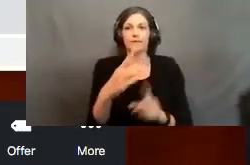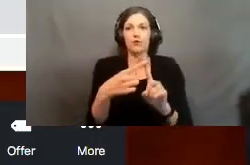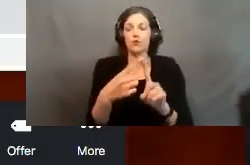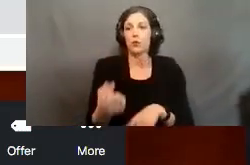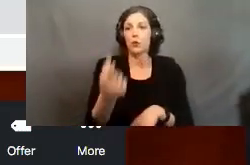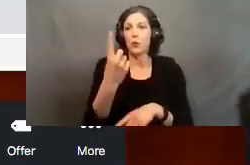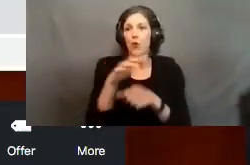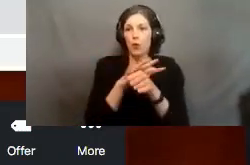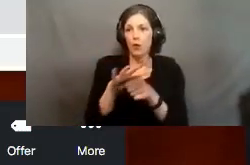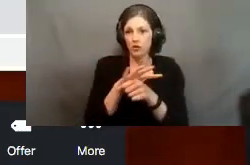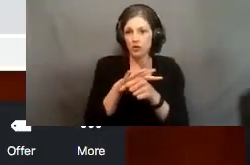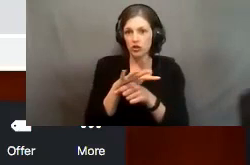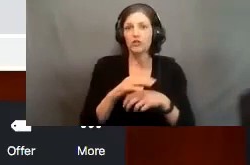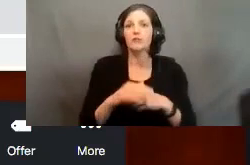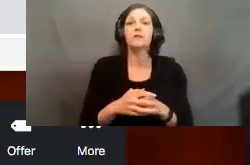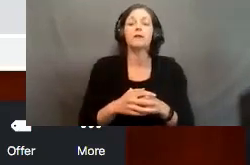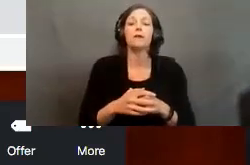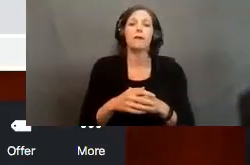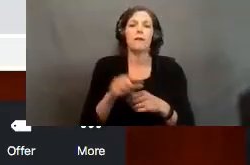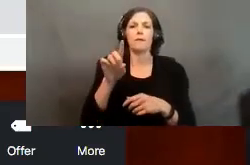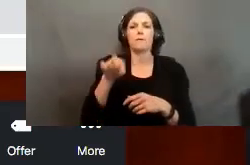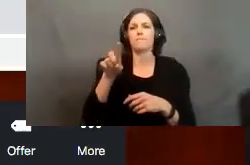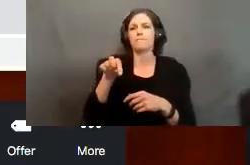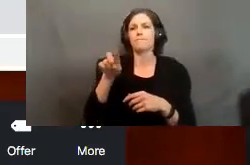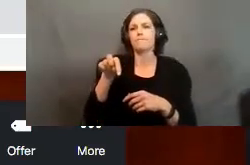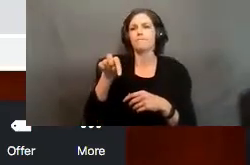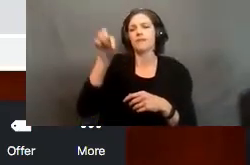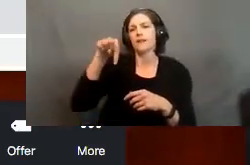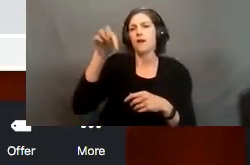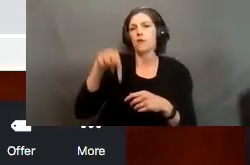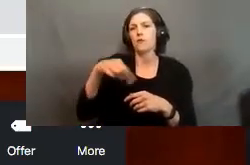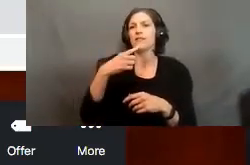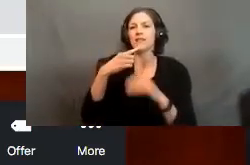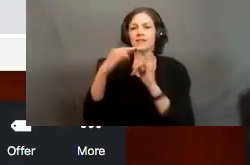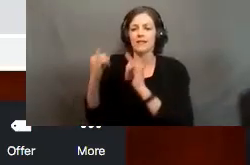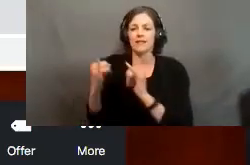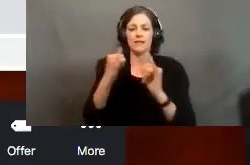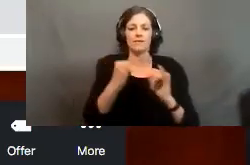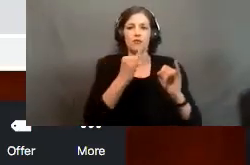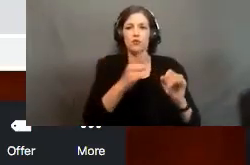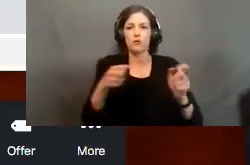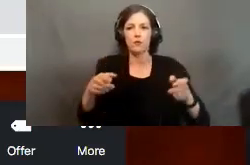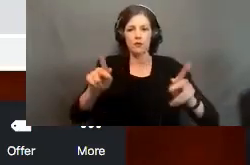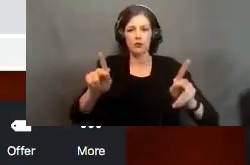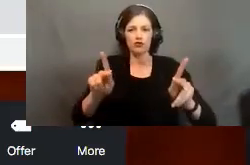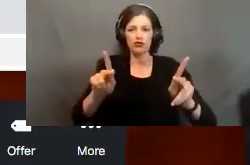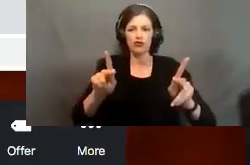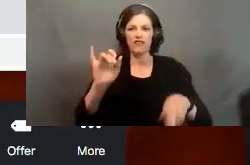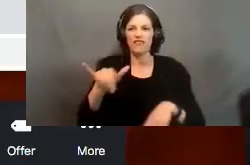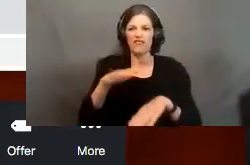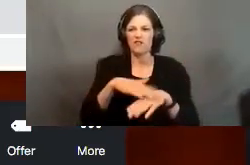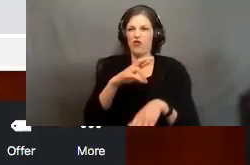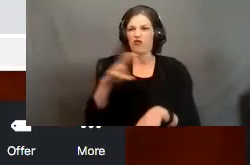And then down below where it says individual 12:36:50 permissions 12:36:54 , this is the panel on the right-hand side that I am looking at.